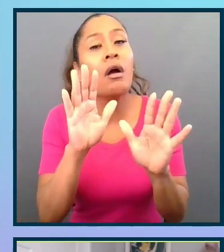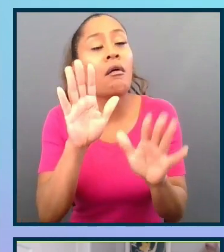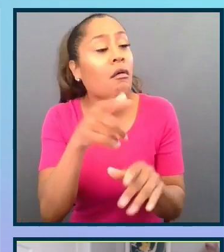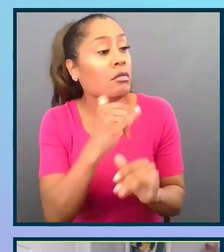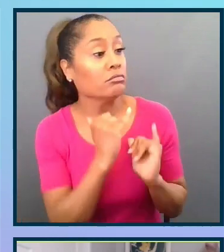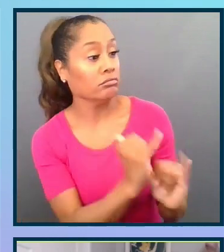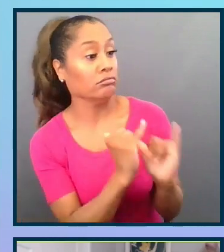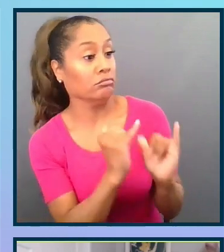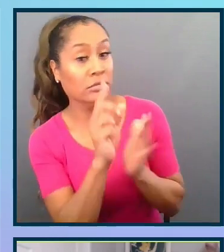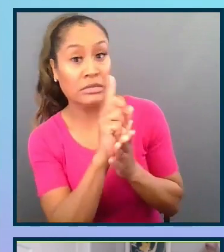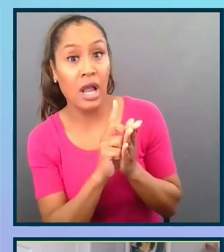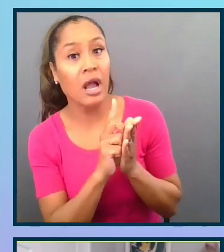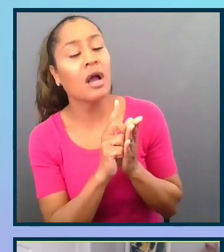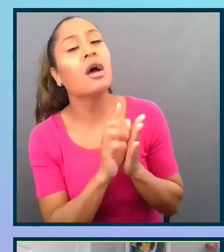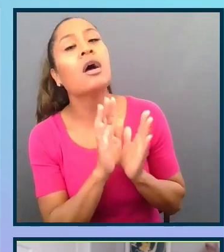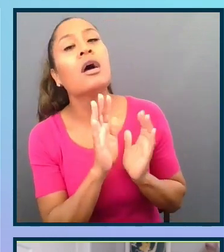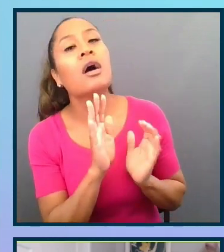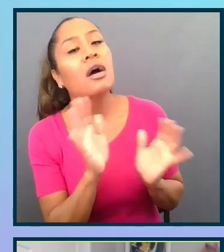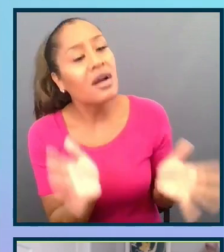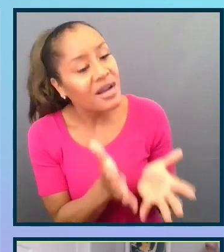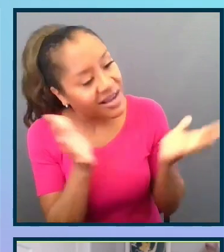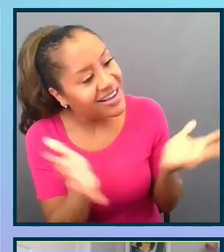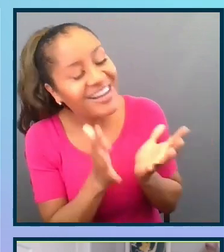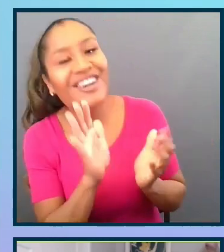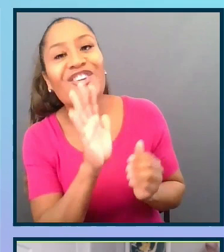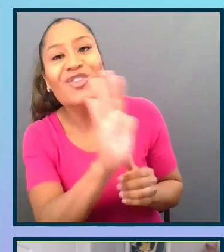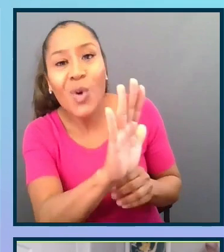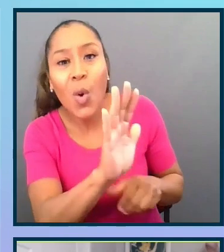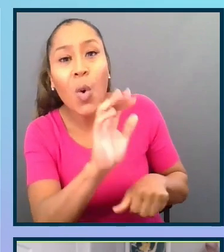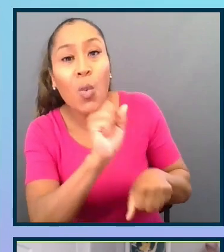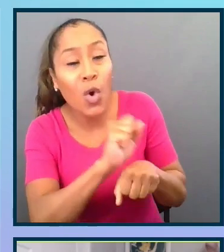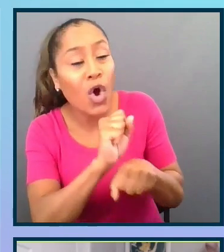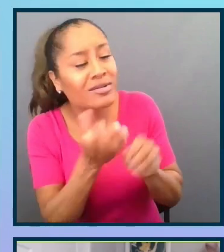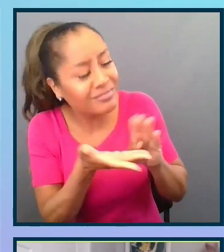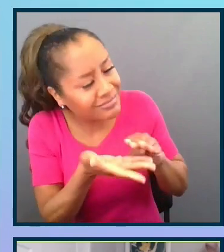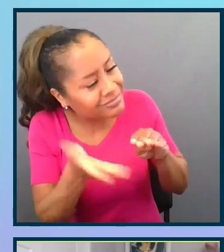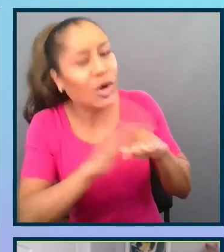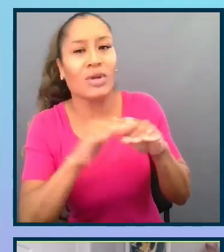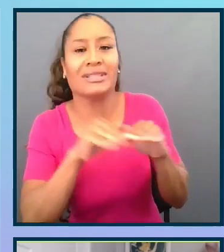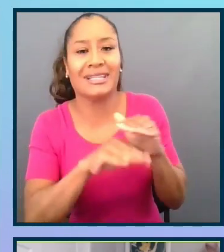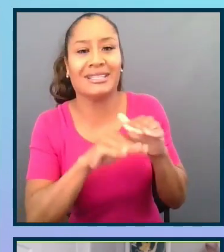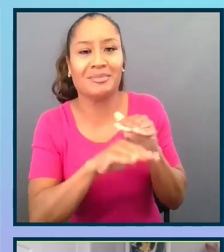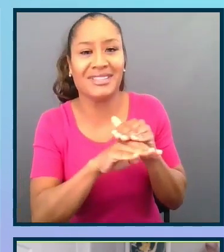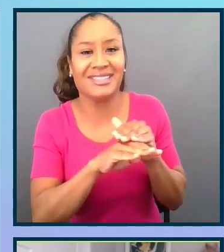to make their work more accessible too. This is an image of me presenting